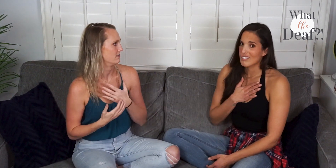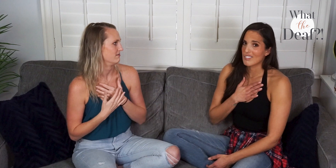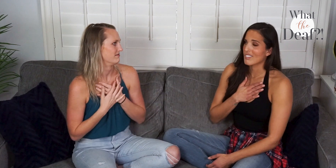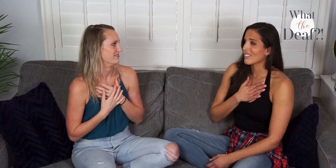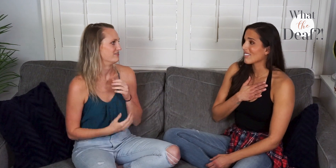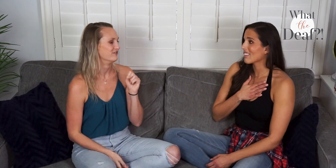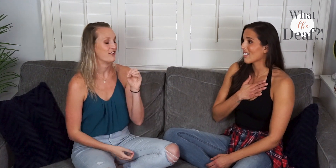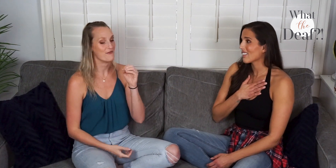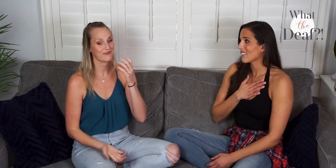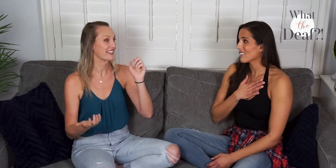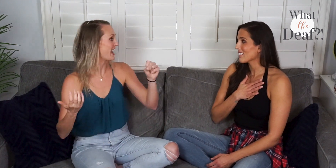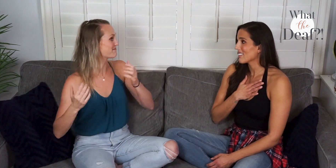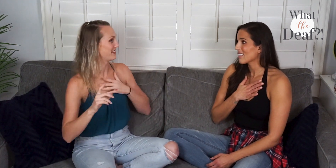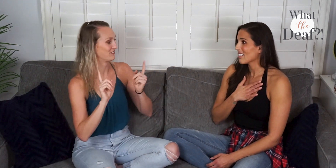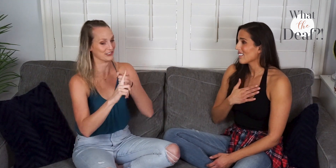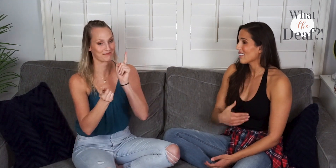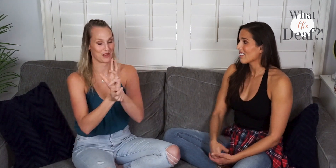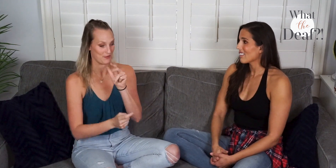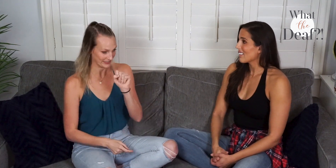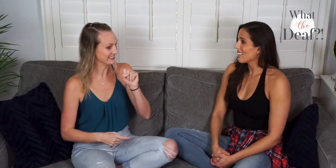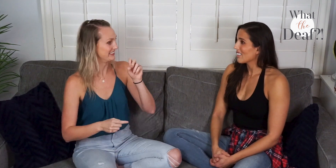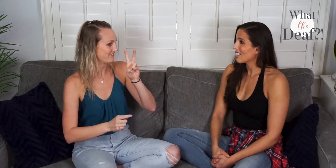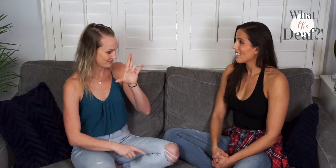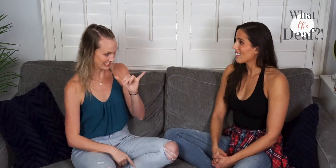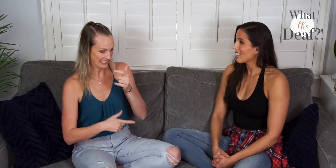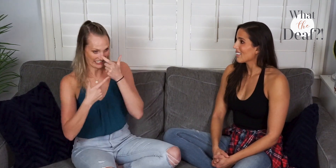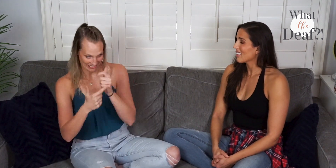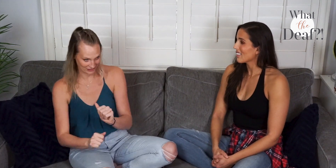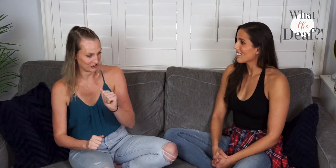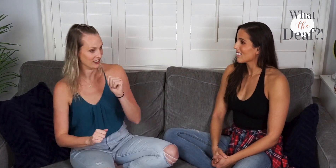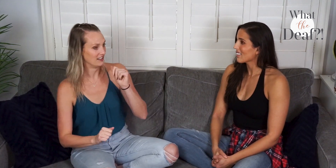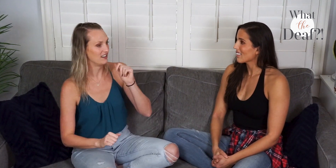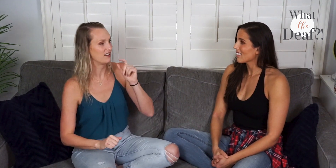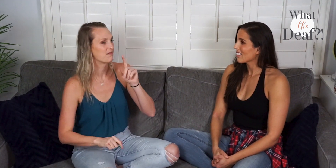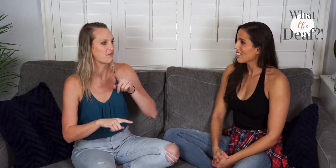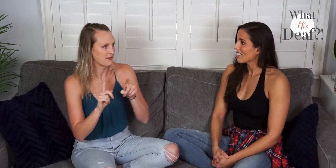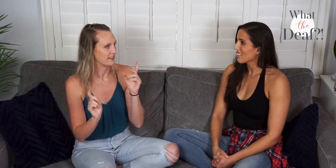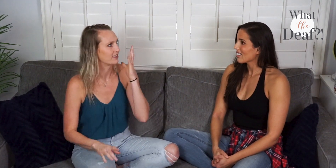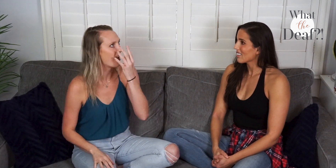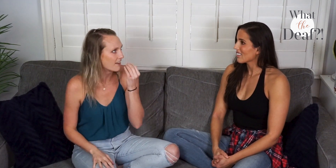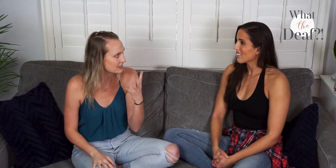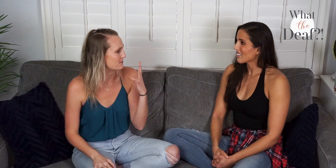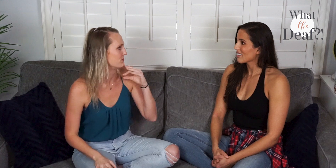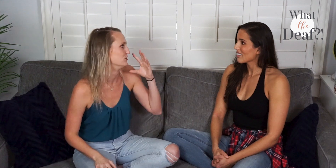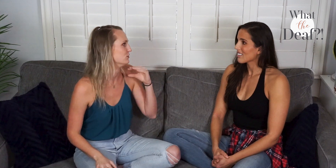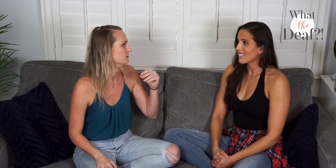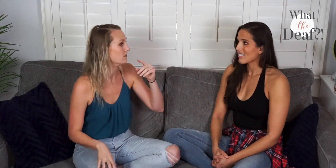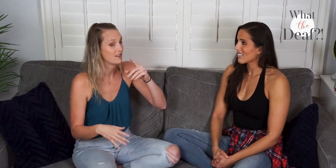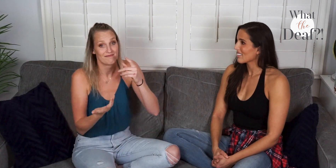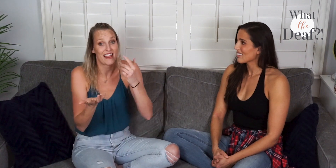Aw. - And so, yeah. I mean, my first, when I first met them, it was very interesting, but it was such a lovely experience.